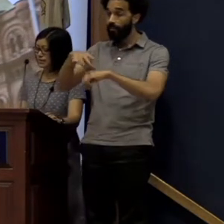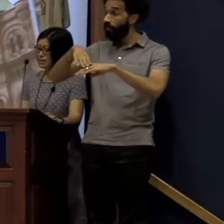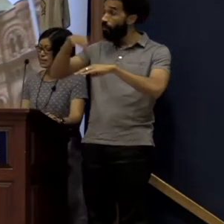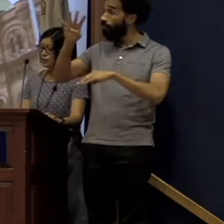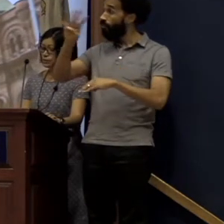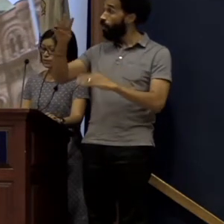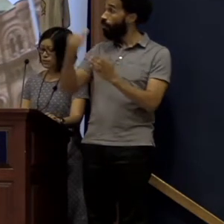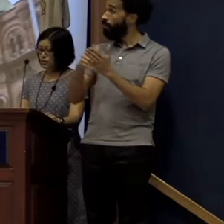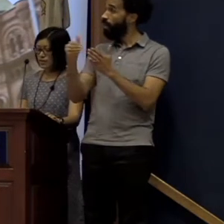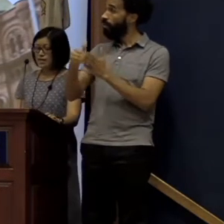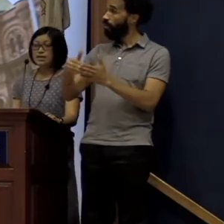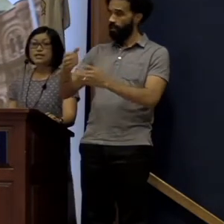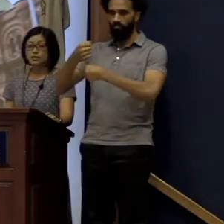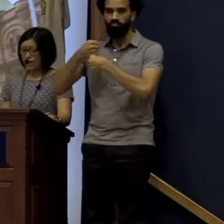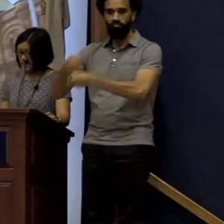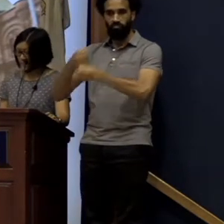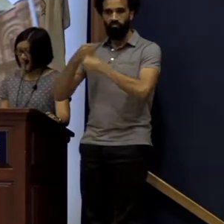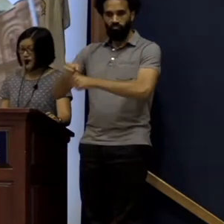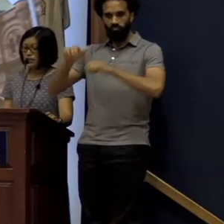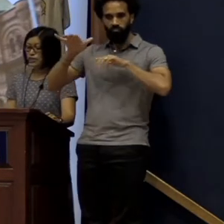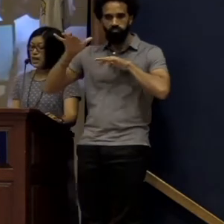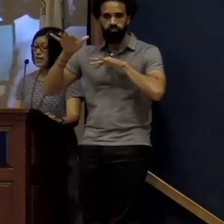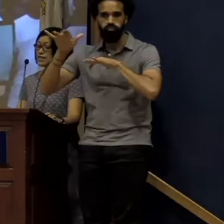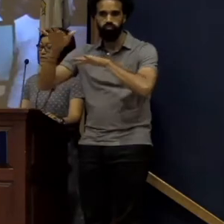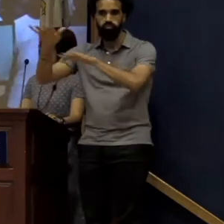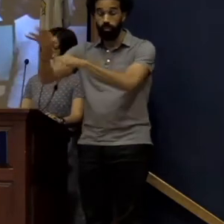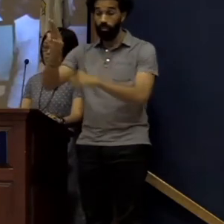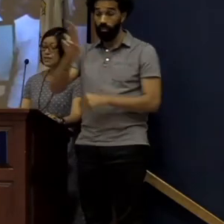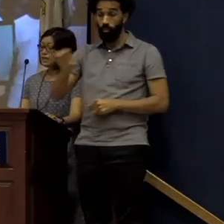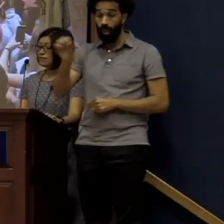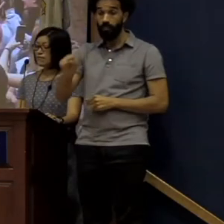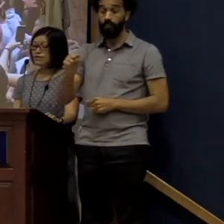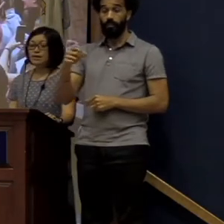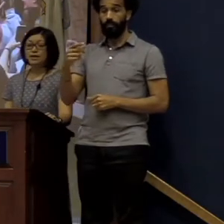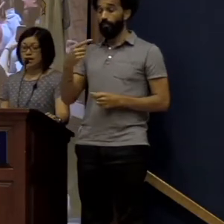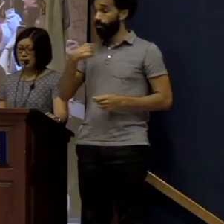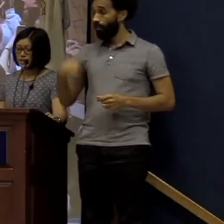Took to the streets in the US in Chennai India in South Africa in Australia